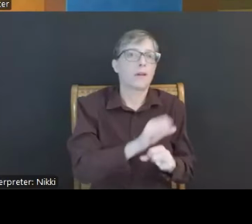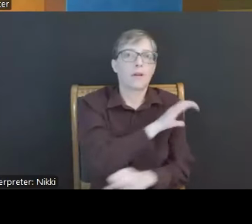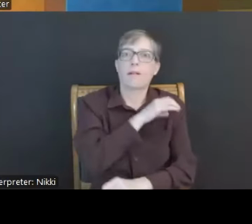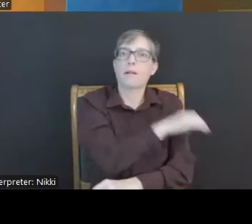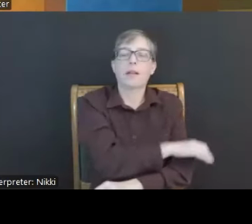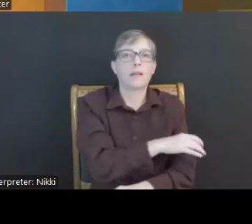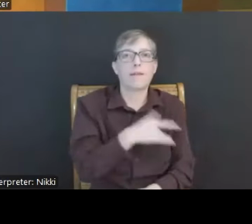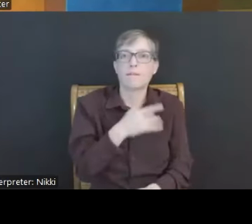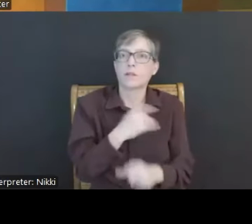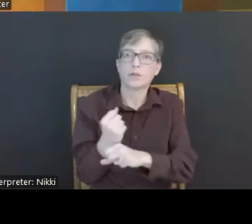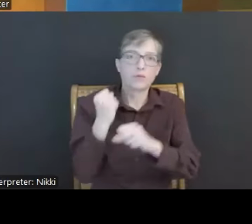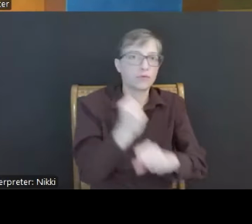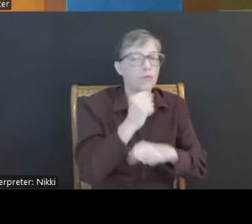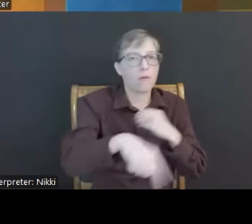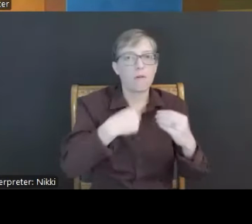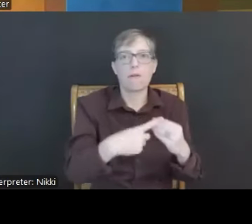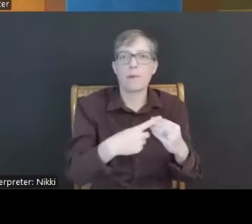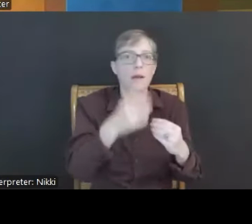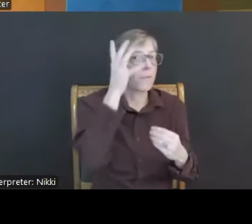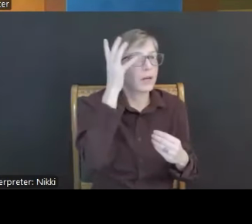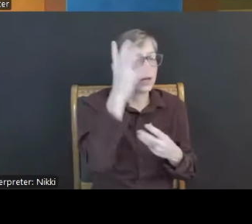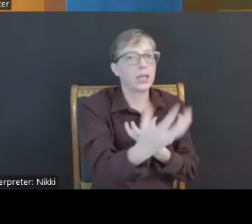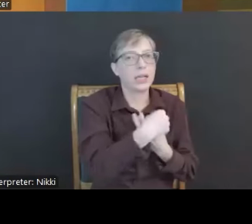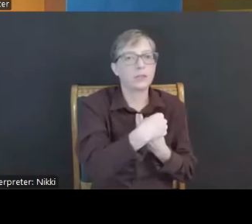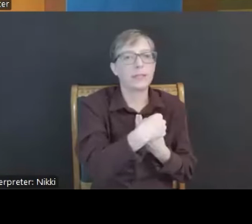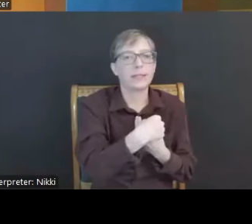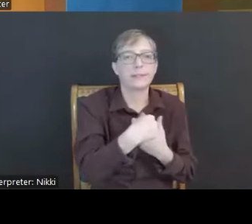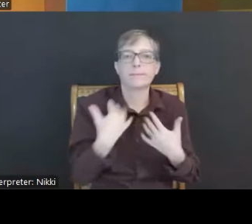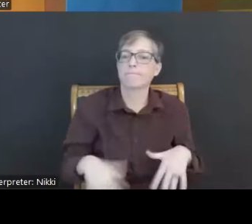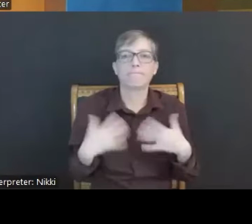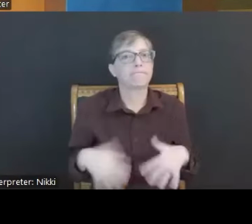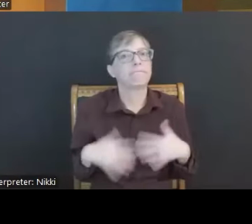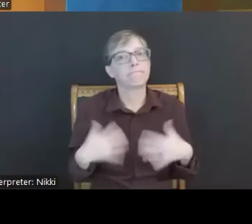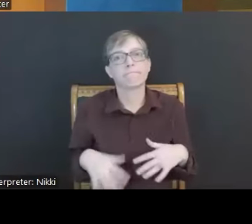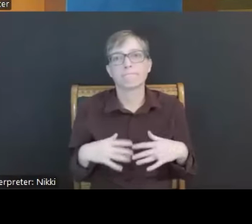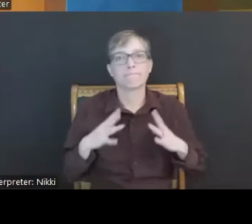going to lead to the one of the best family parent voice person that's here today um Jason is going